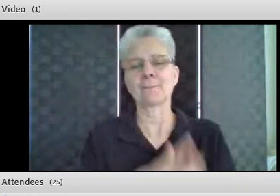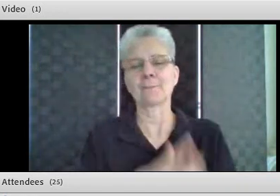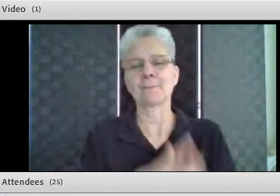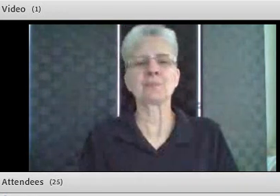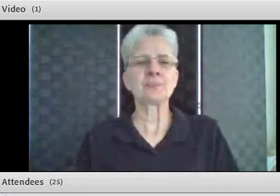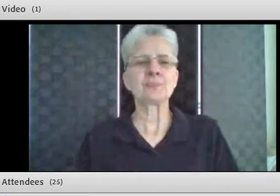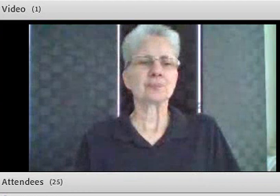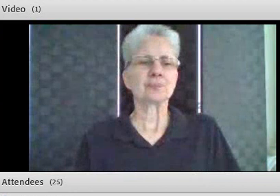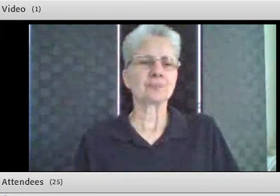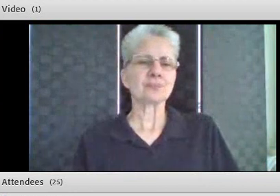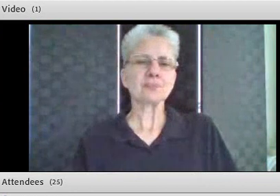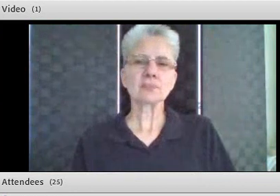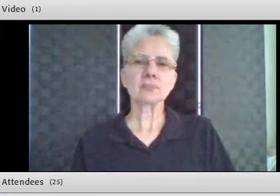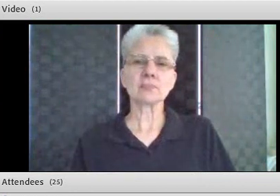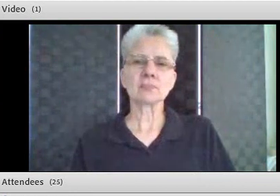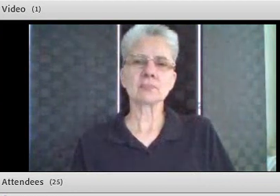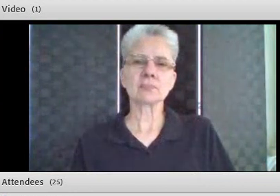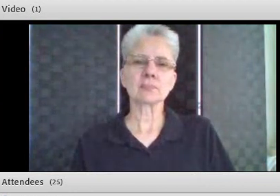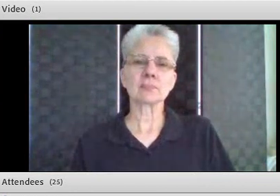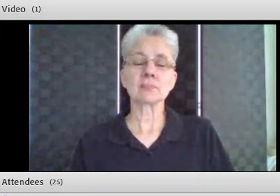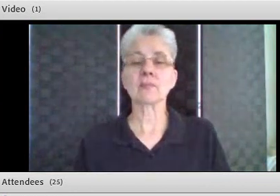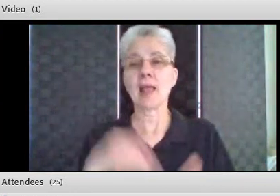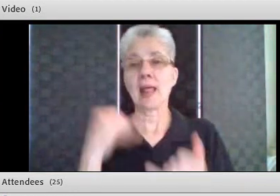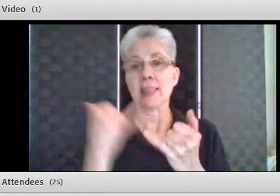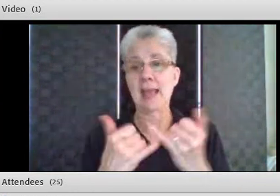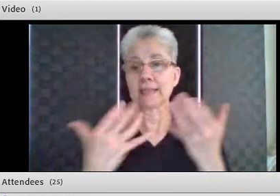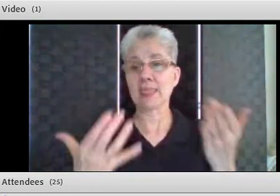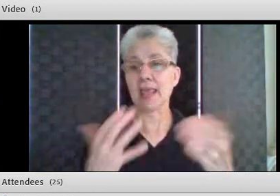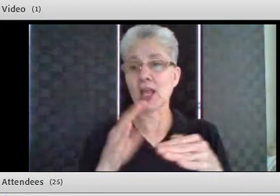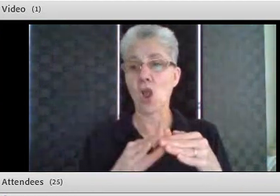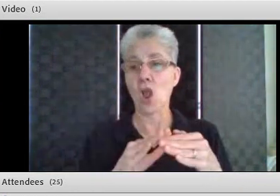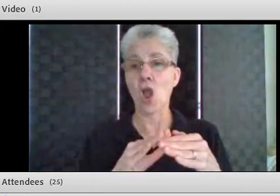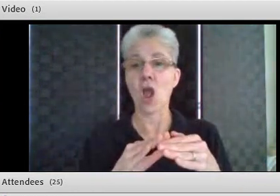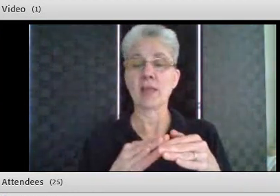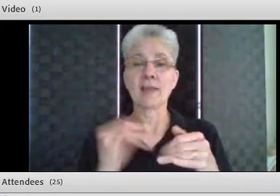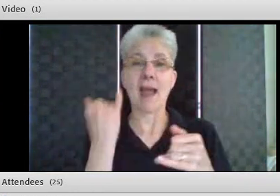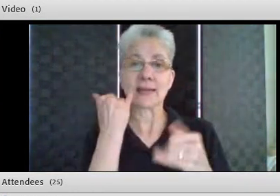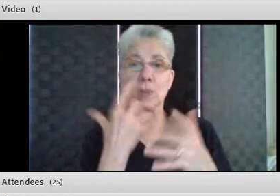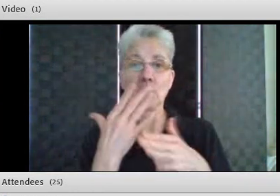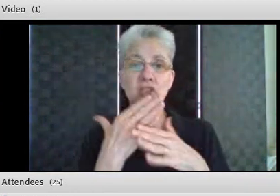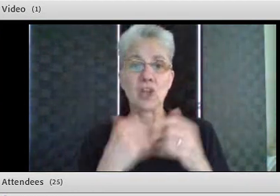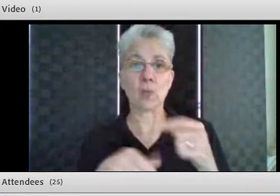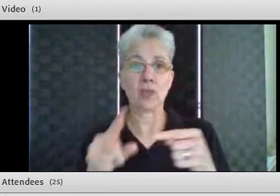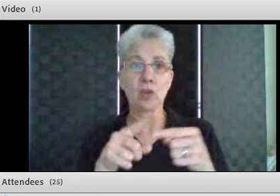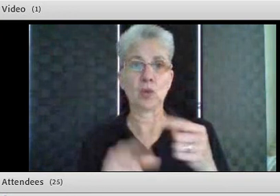and the kids love it and tied in all of your S.T.E.A.M. concepts.